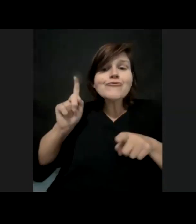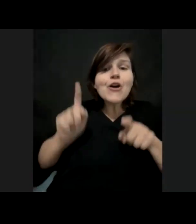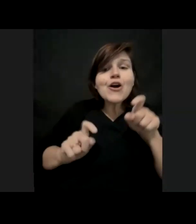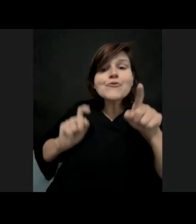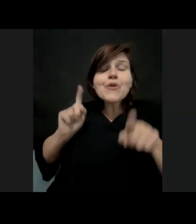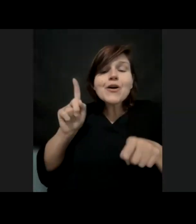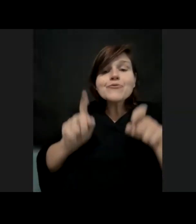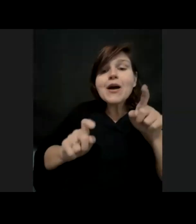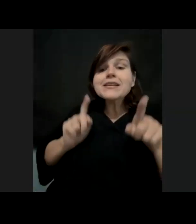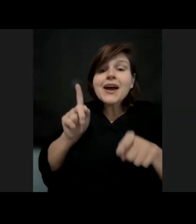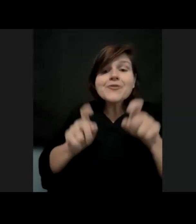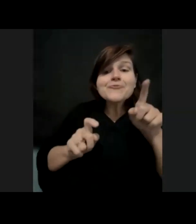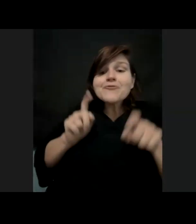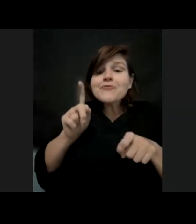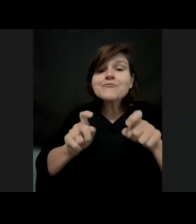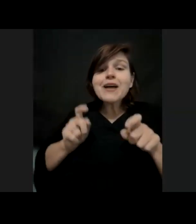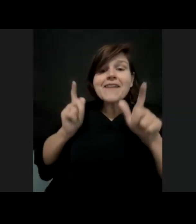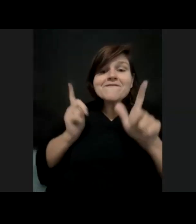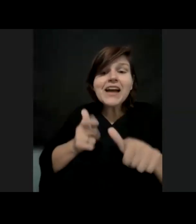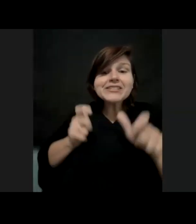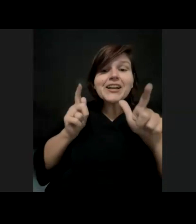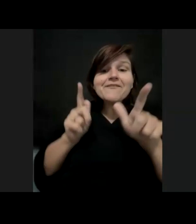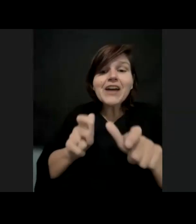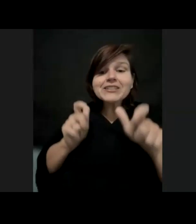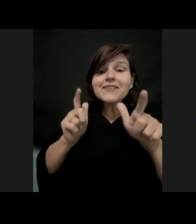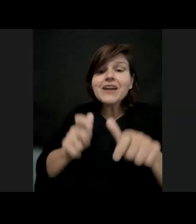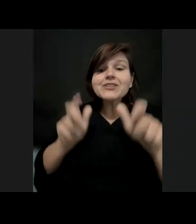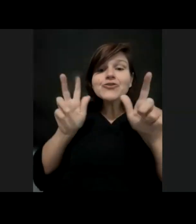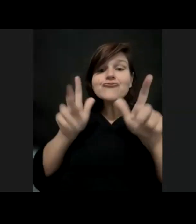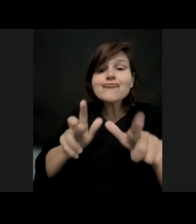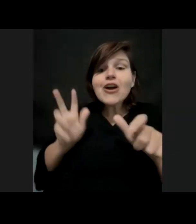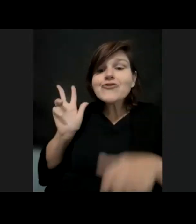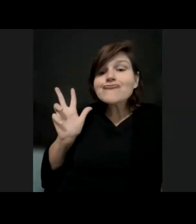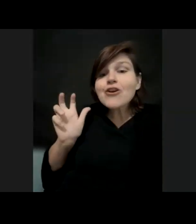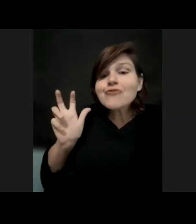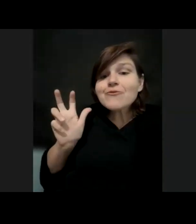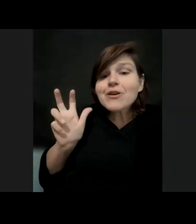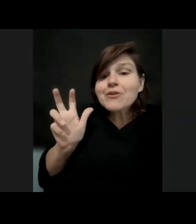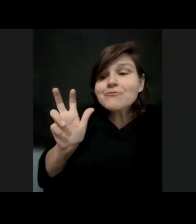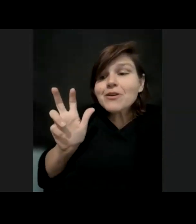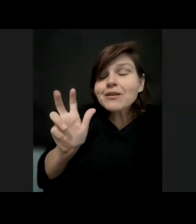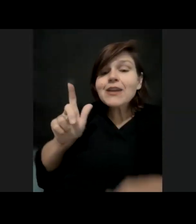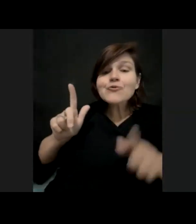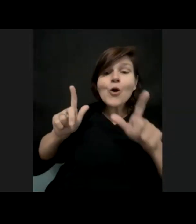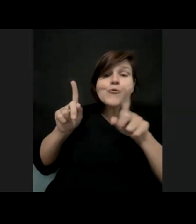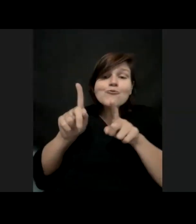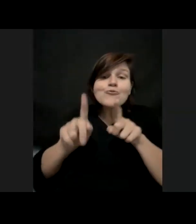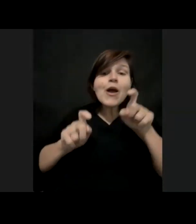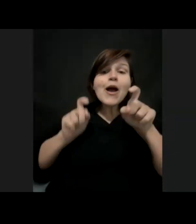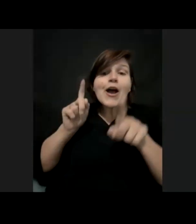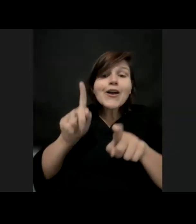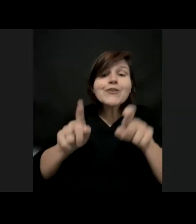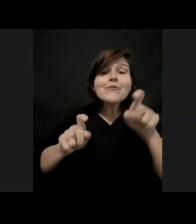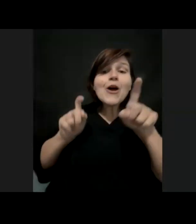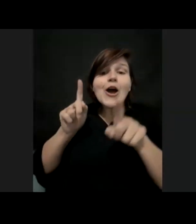Faster, faster, run, run, run! Run, run, run, run, run, run! Faster, faster, run, run, run! Run, run, run, run, run, run!